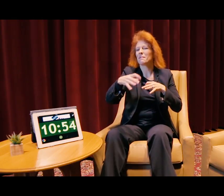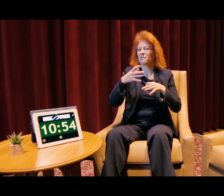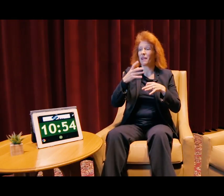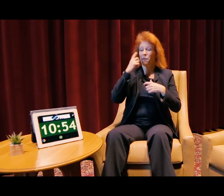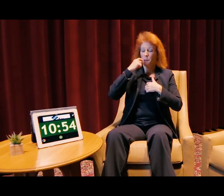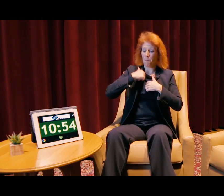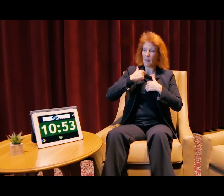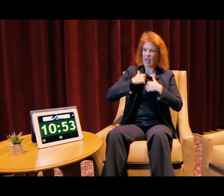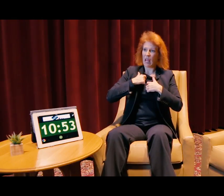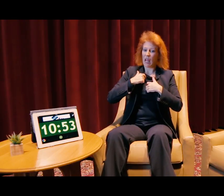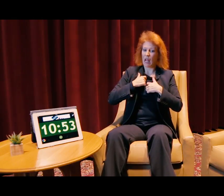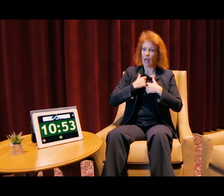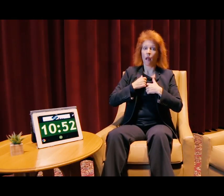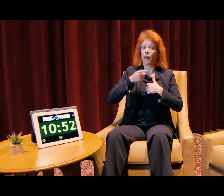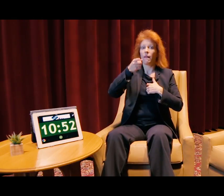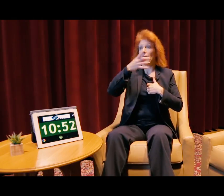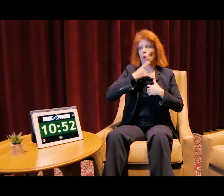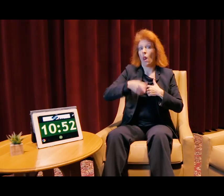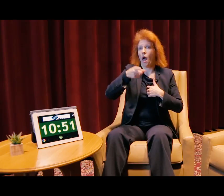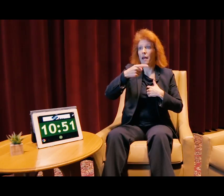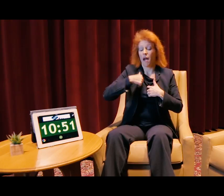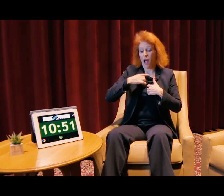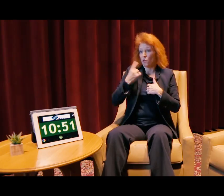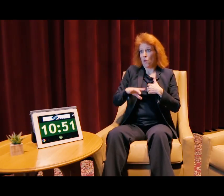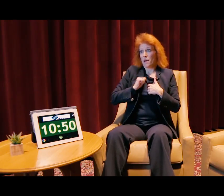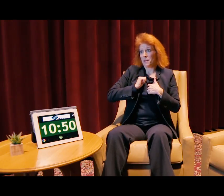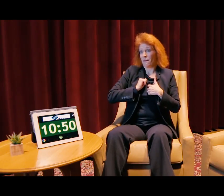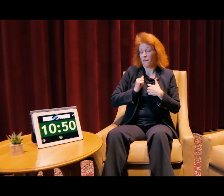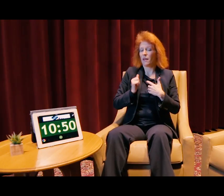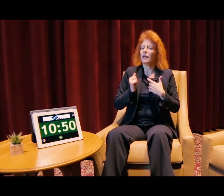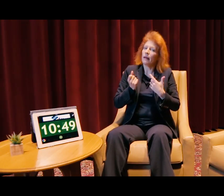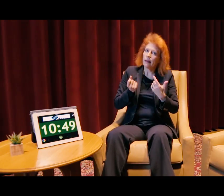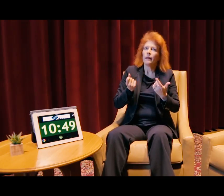one that they don't appreciate, one that I don't appreciate, but to me is a failure.